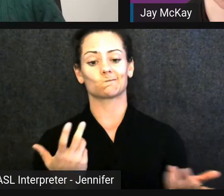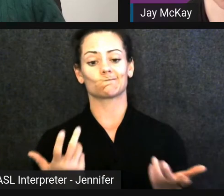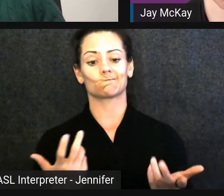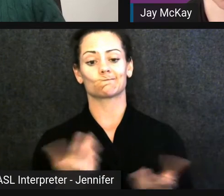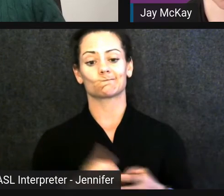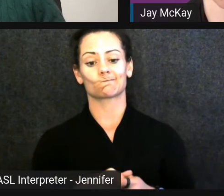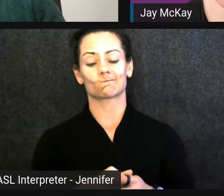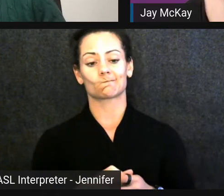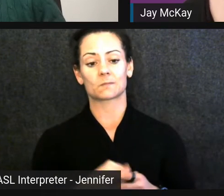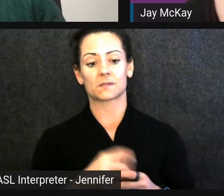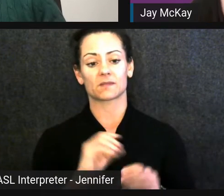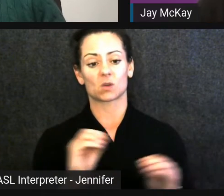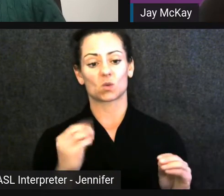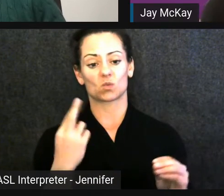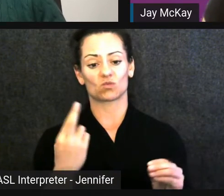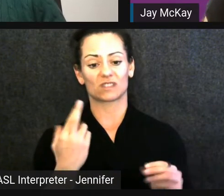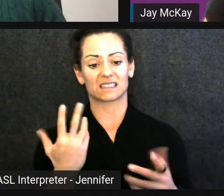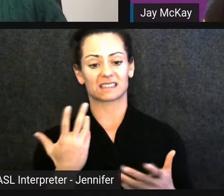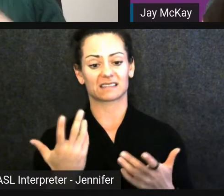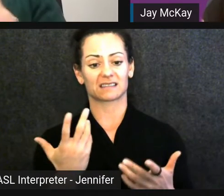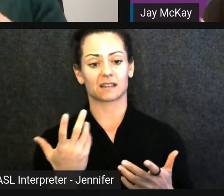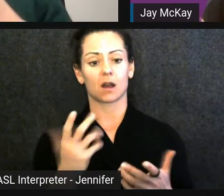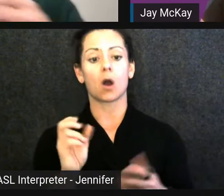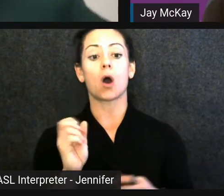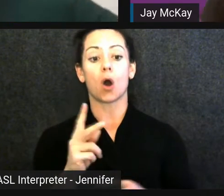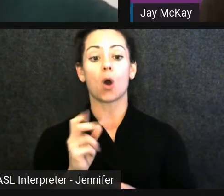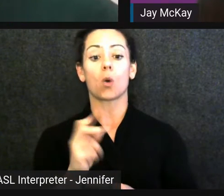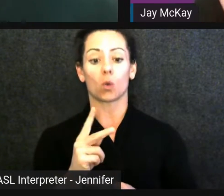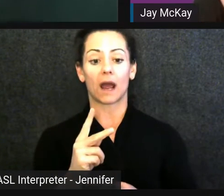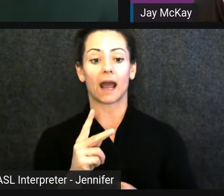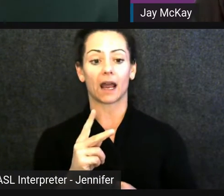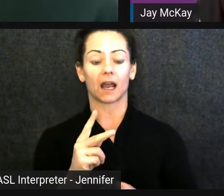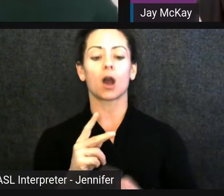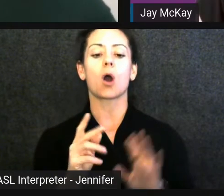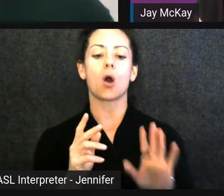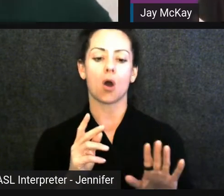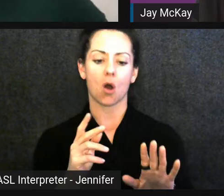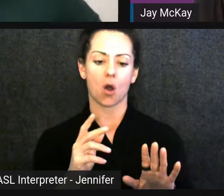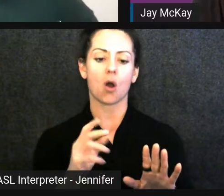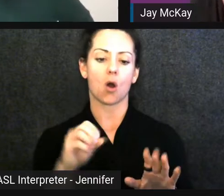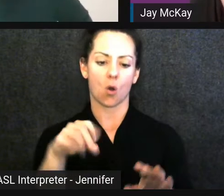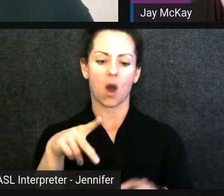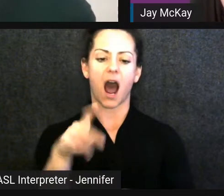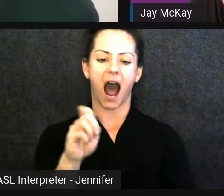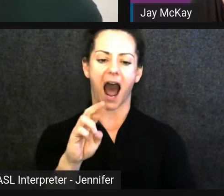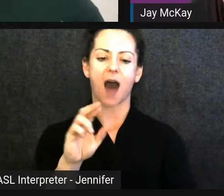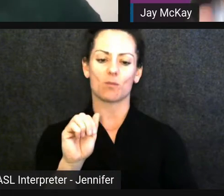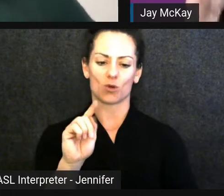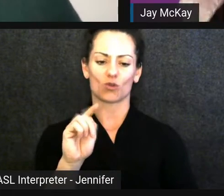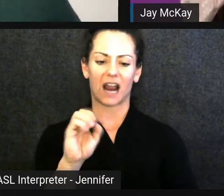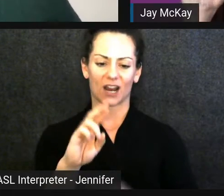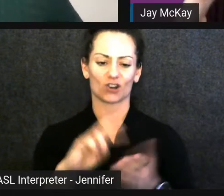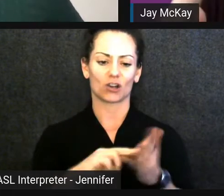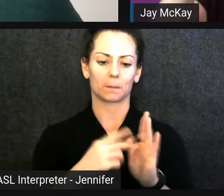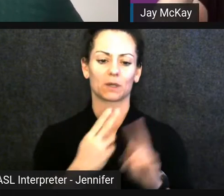Oh. Just to clarify [crosstalk] Operators as users. There we go. Operators as users. Okay, that makes sense. All right.